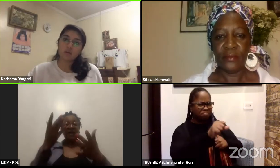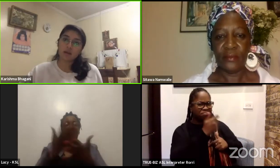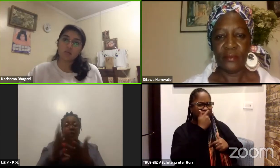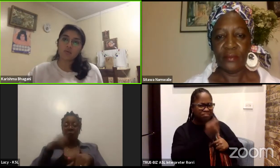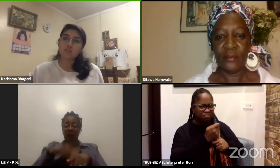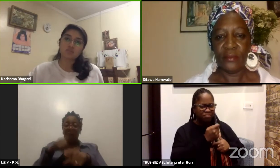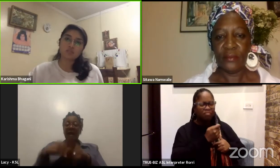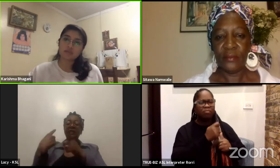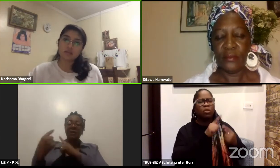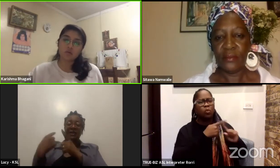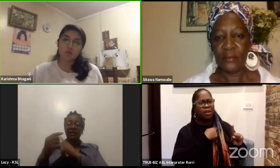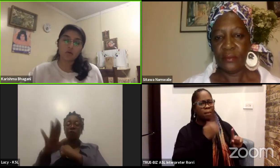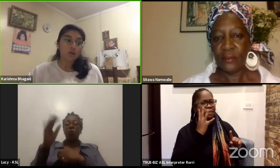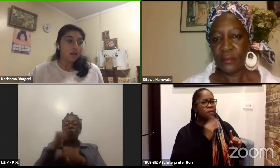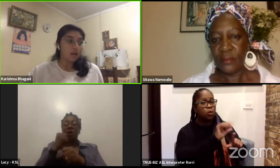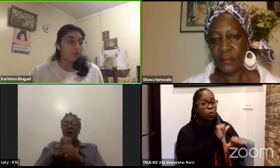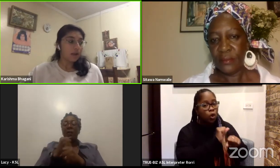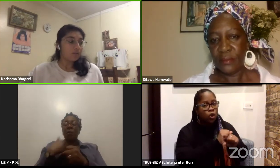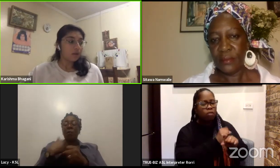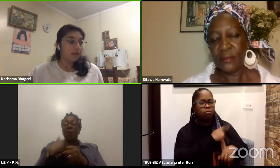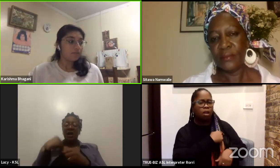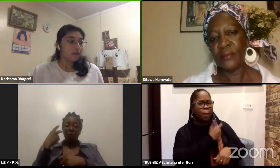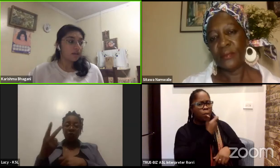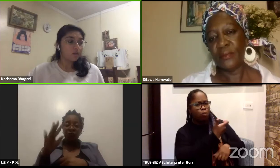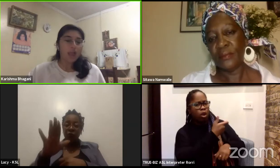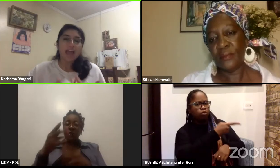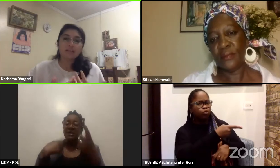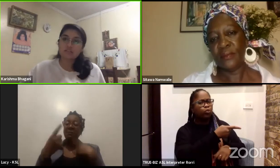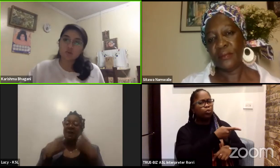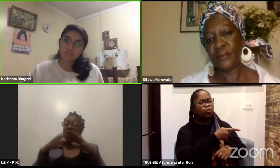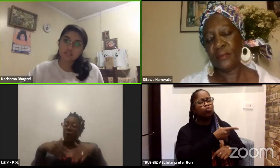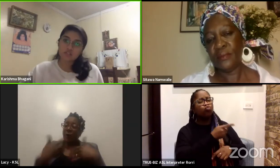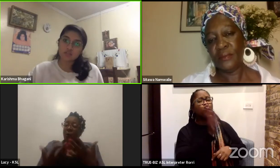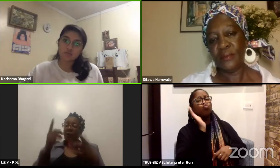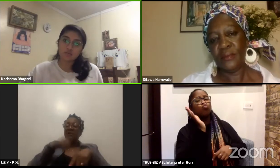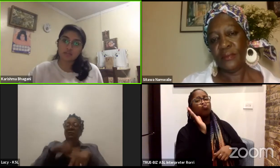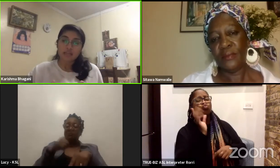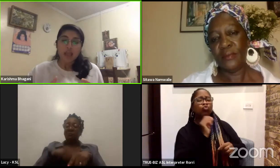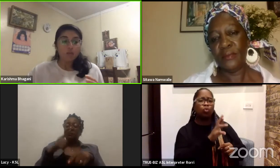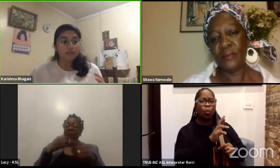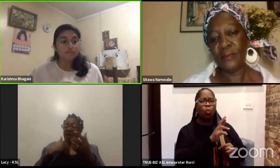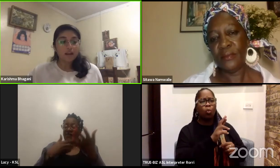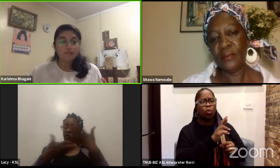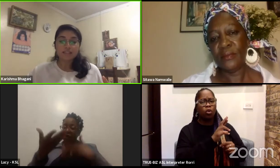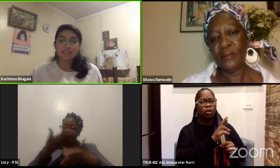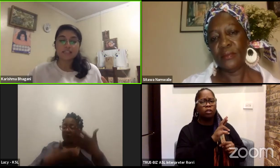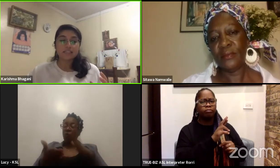or when I'm watching you speak or when I've had these conversations with you that what I find fascinating